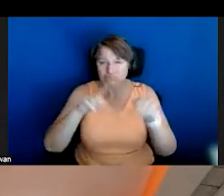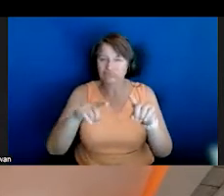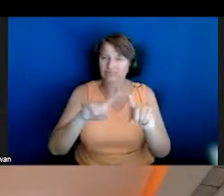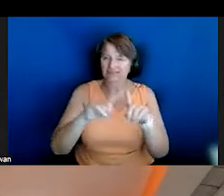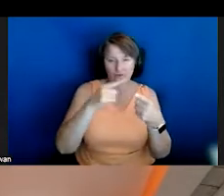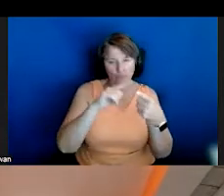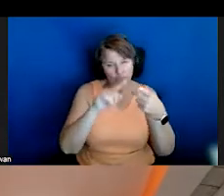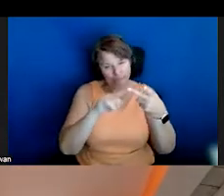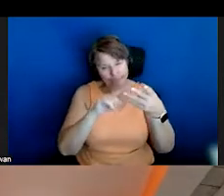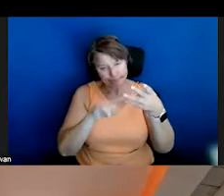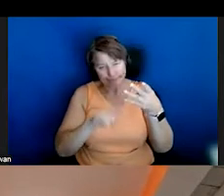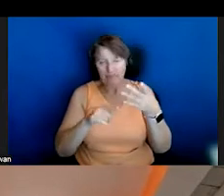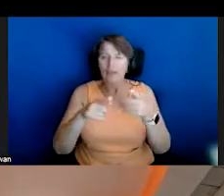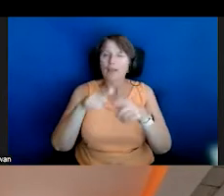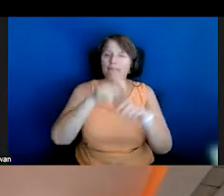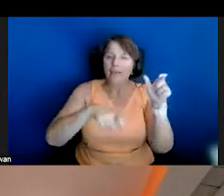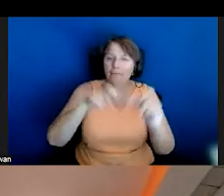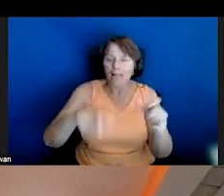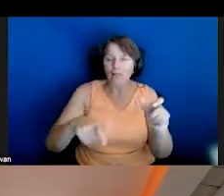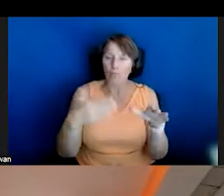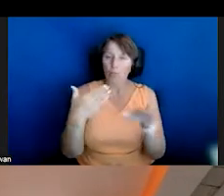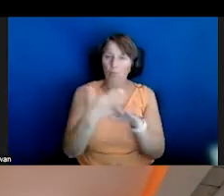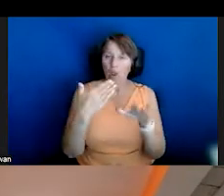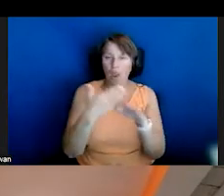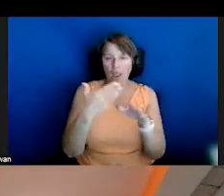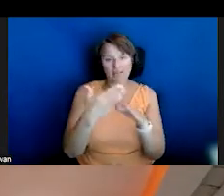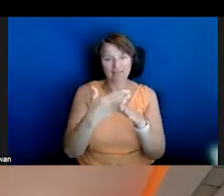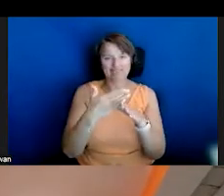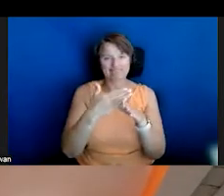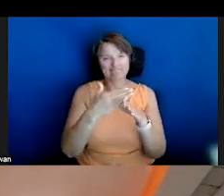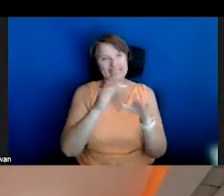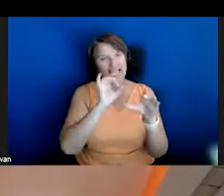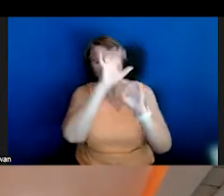And we form working constellations in the contexts where we're invited to work.